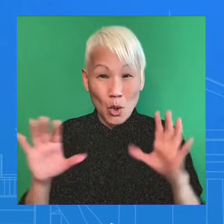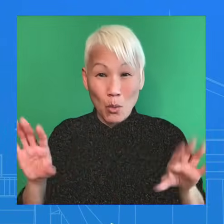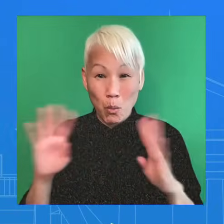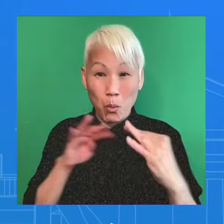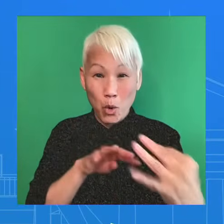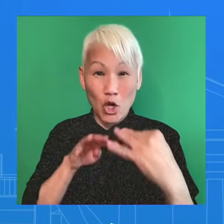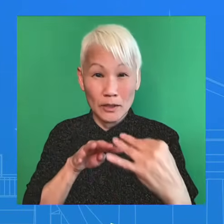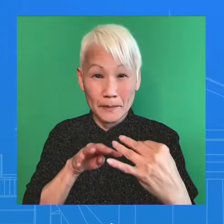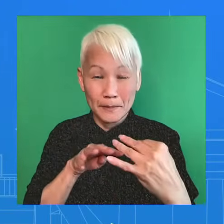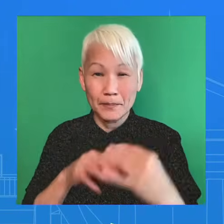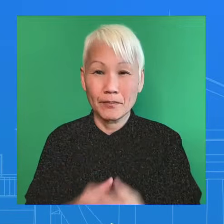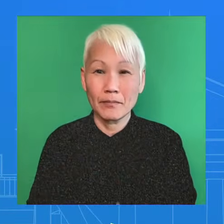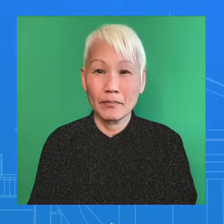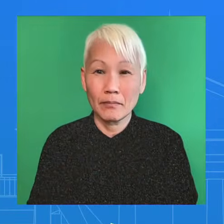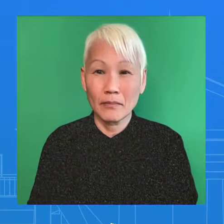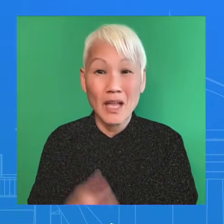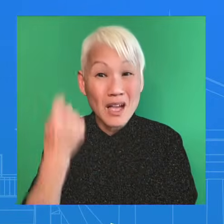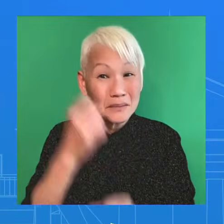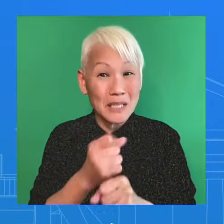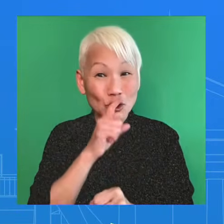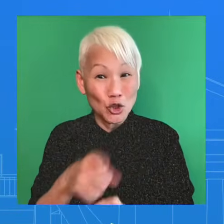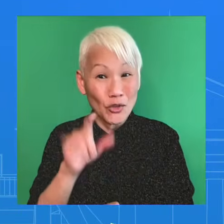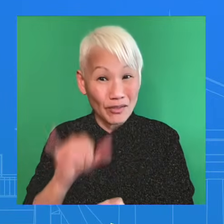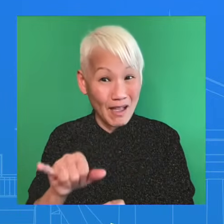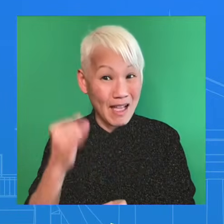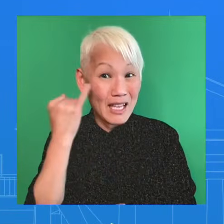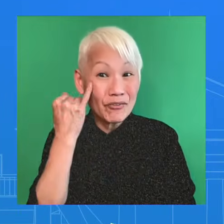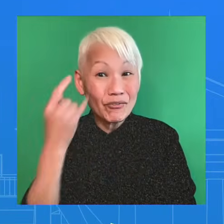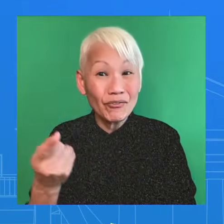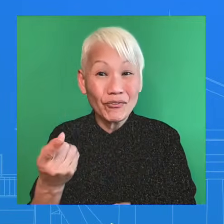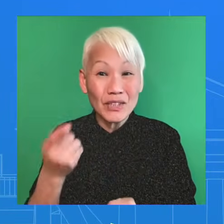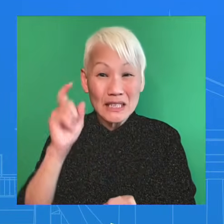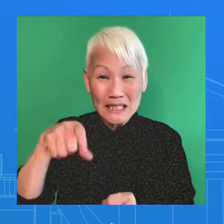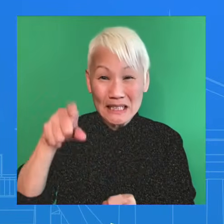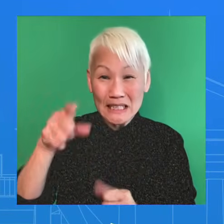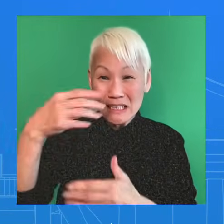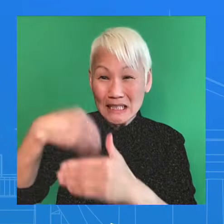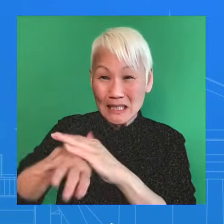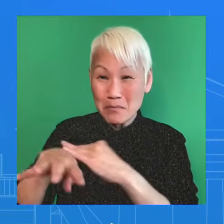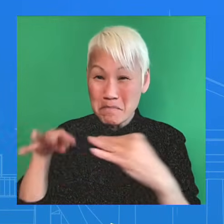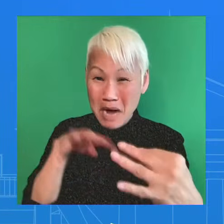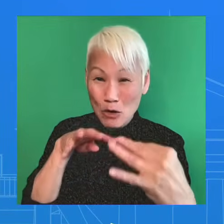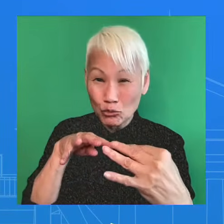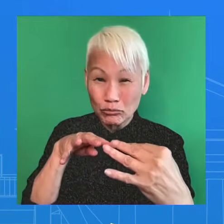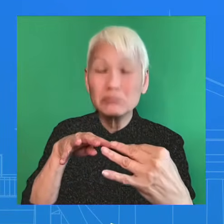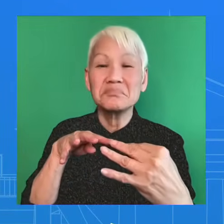counteroffensive ground operations. And we have really done a lot to help get them ready for that.